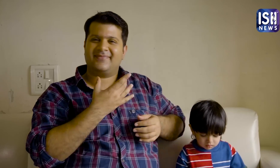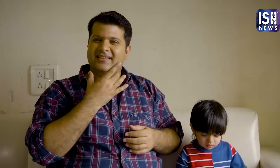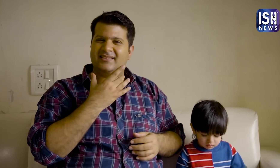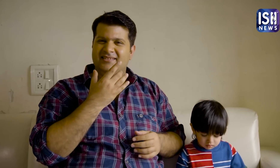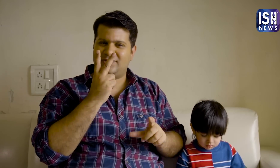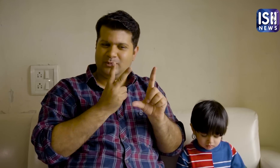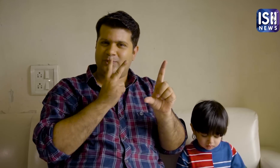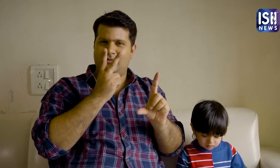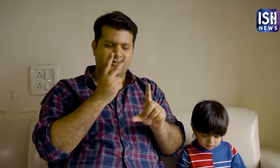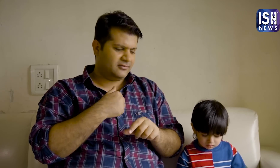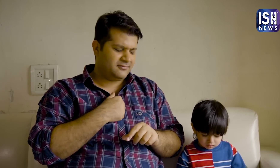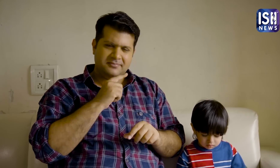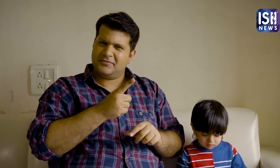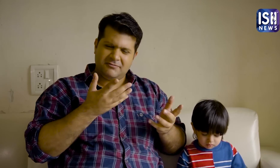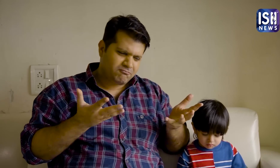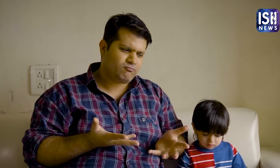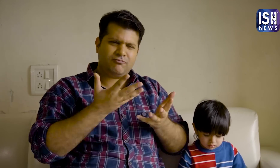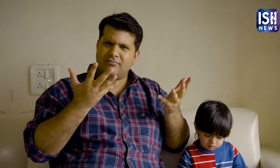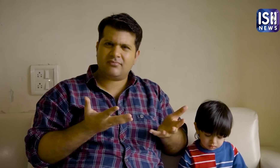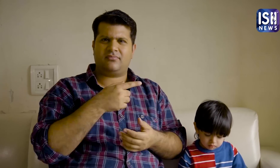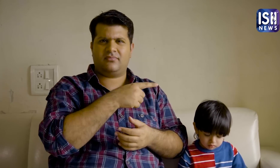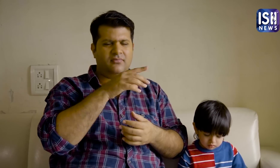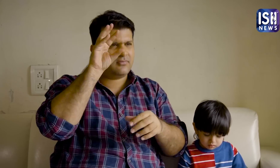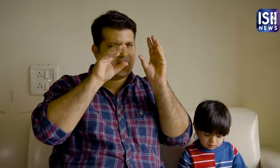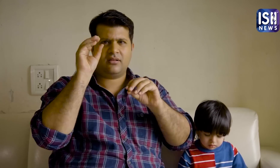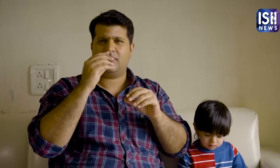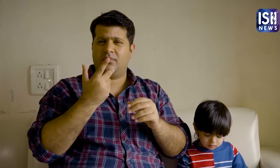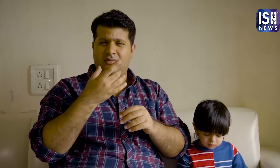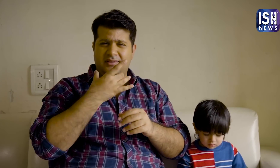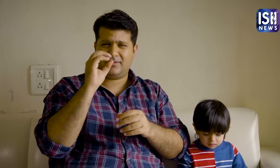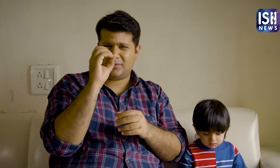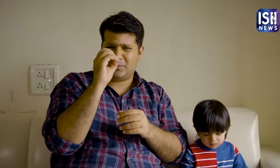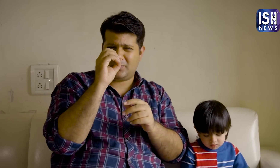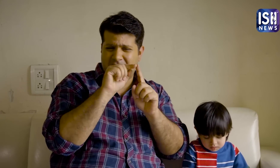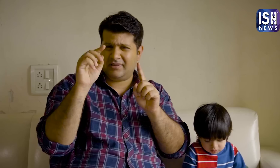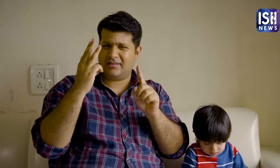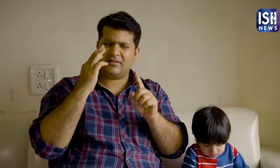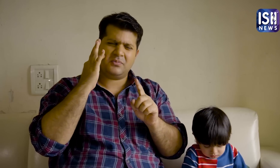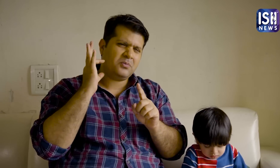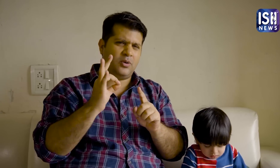He is two years old and we really need to encourage to learn. 0-3yrs is a very important age.